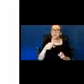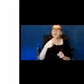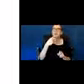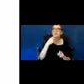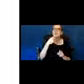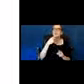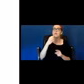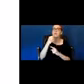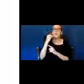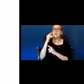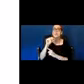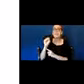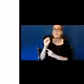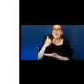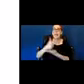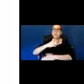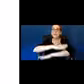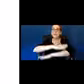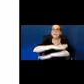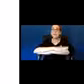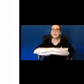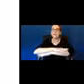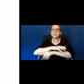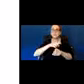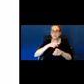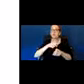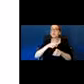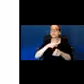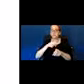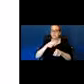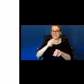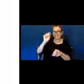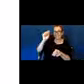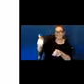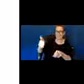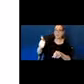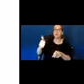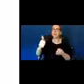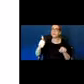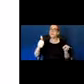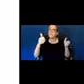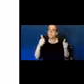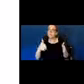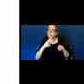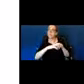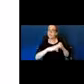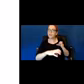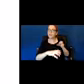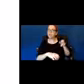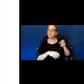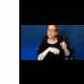And then here's somebody experiencing homelessness in the foreground. So I roused them and was like, hey, it looks like you're experiencing homelessness.